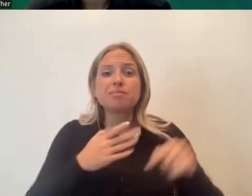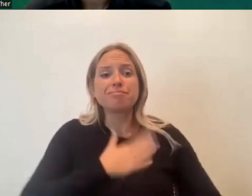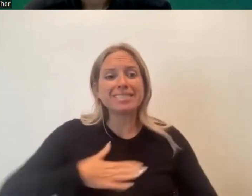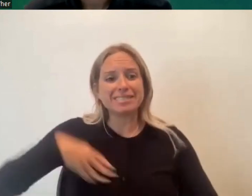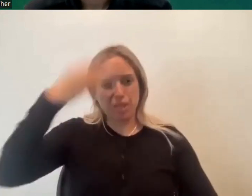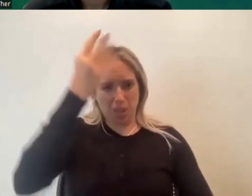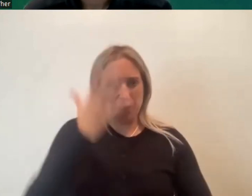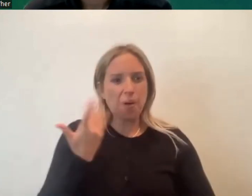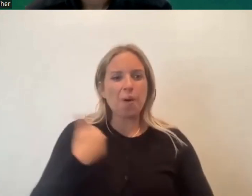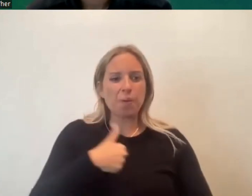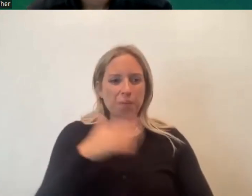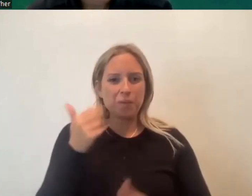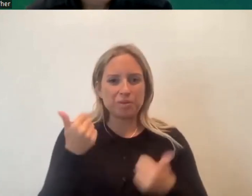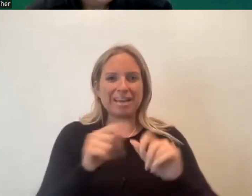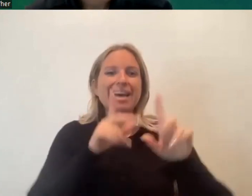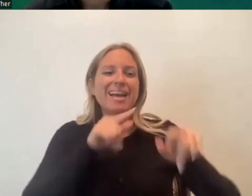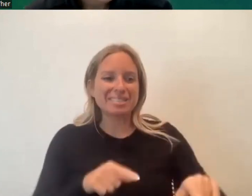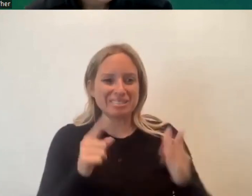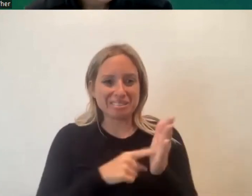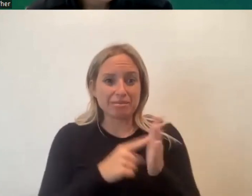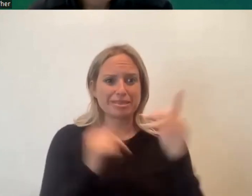As y'all can see, sometimes it can get complicated.